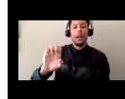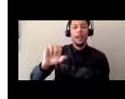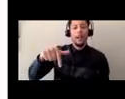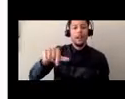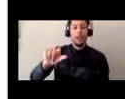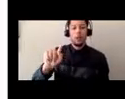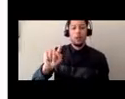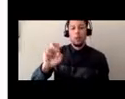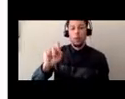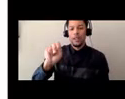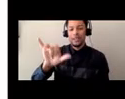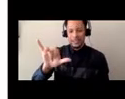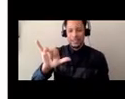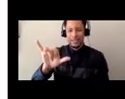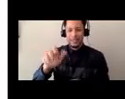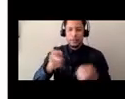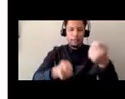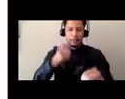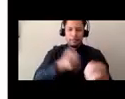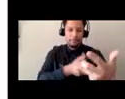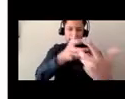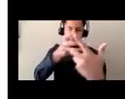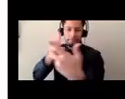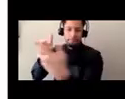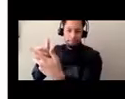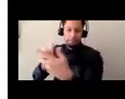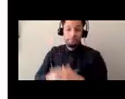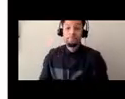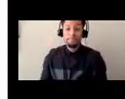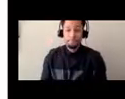And I'll turn on my video just briefly.